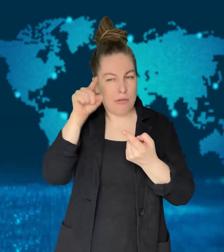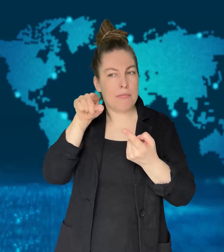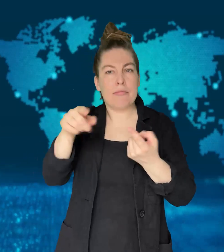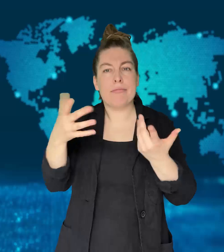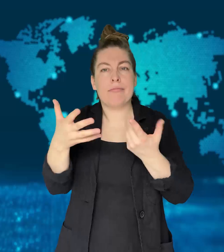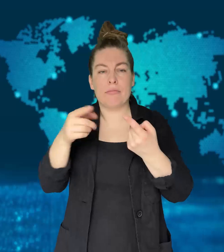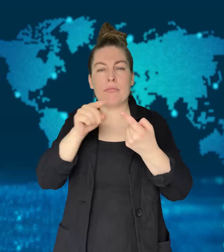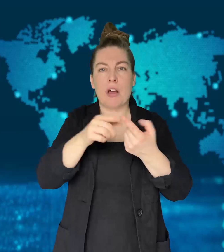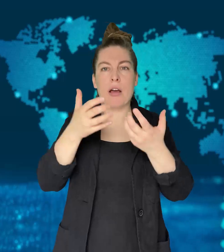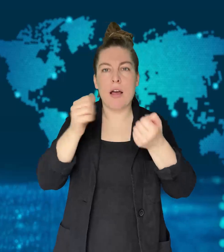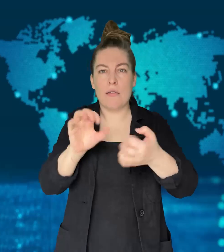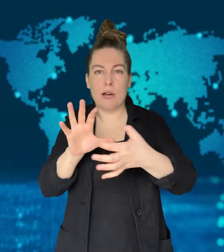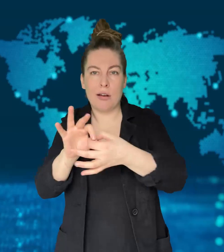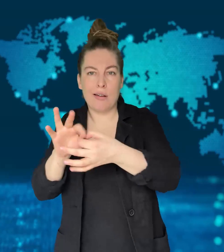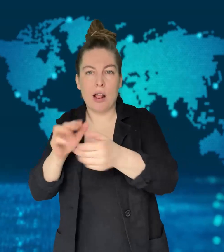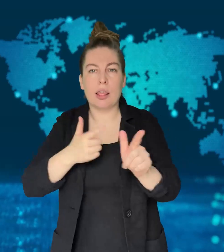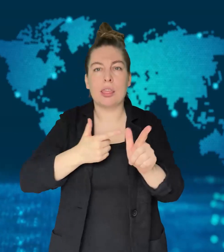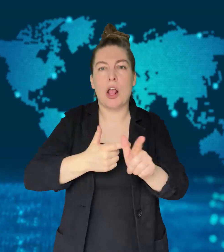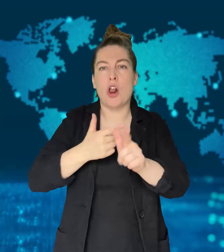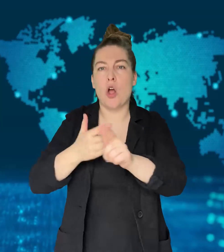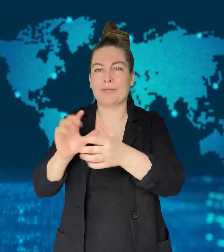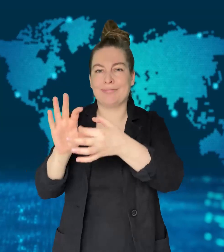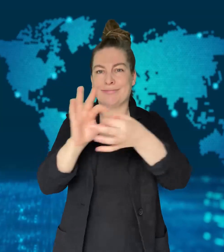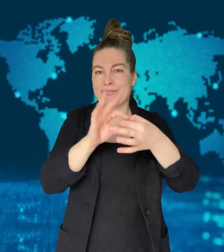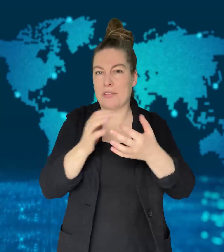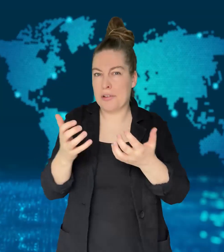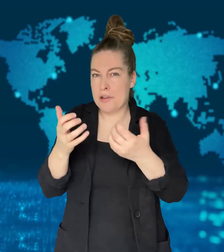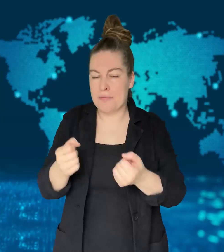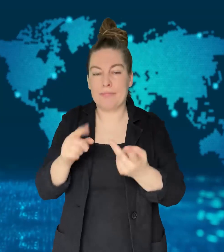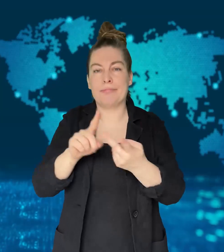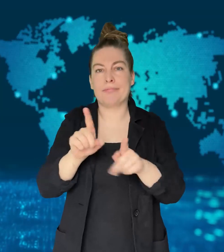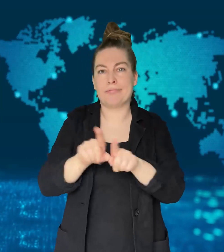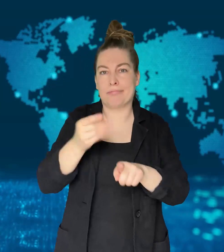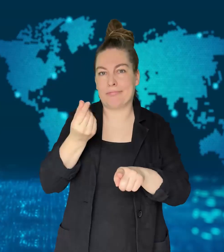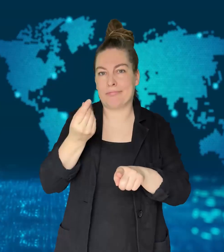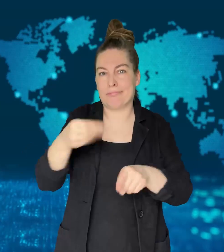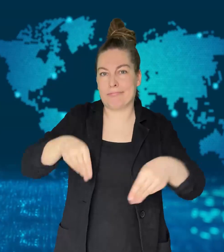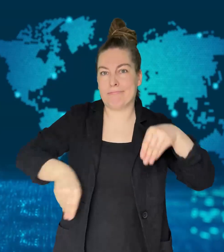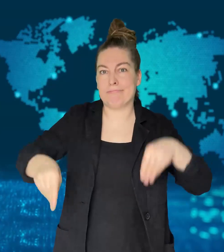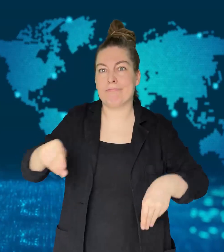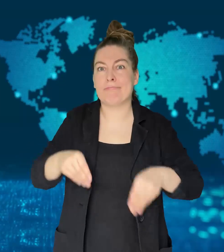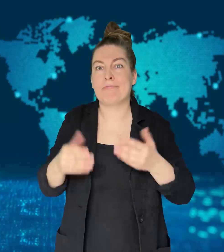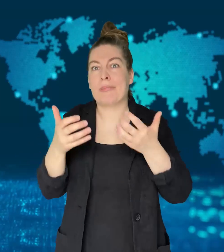He was detained for alleged terror links and corruption.